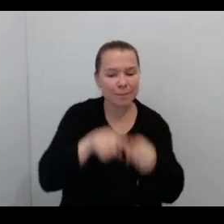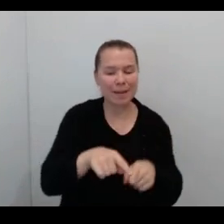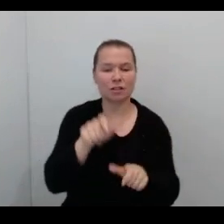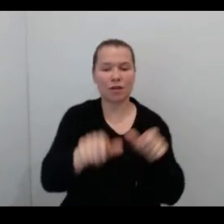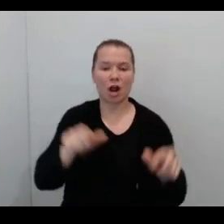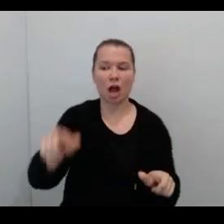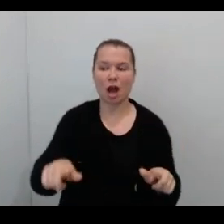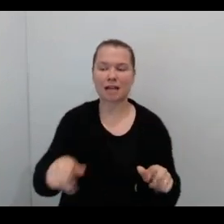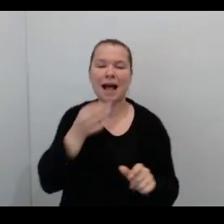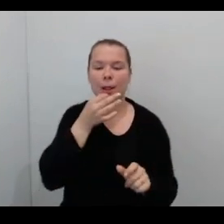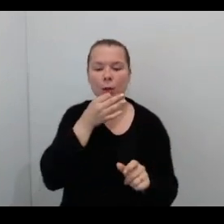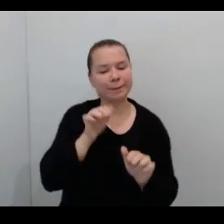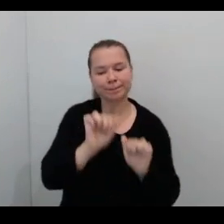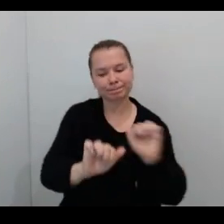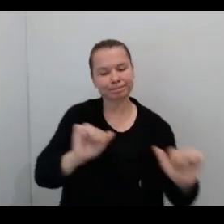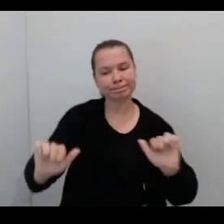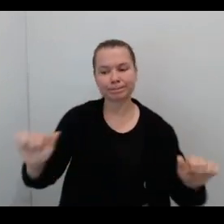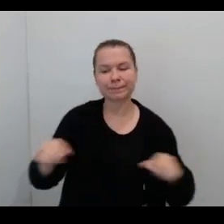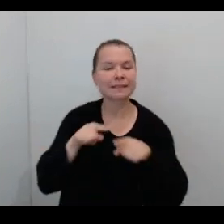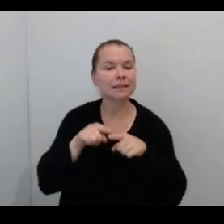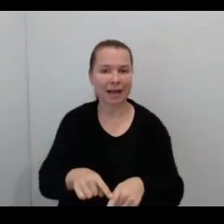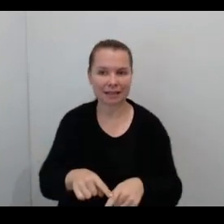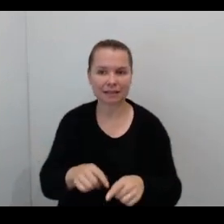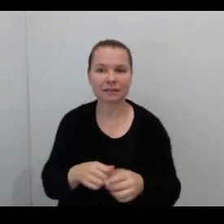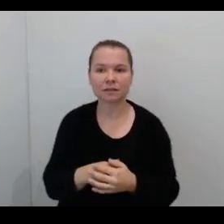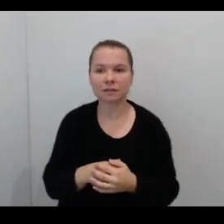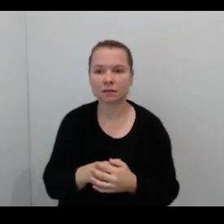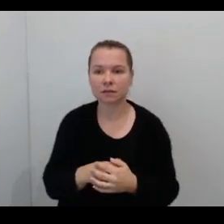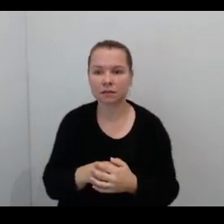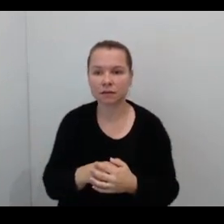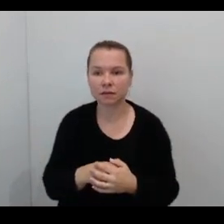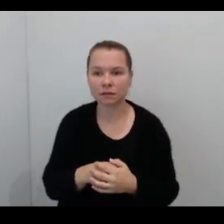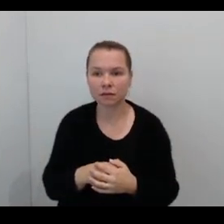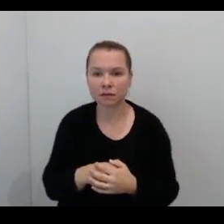At the end of the three months they have an arrears bill that would need catching up on.